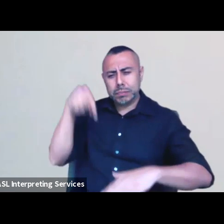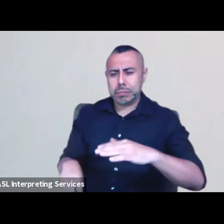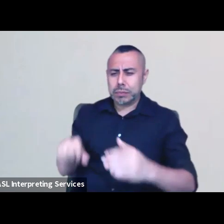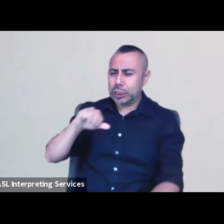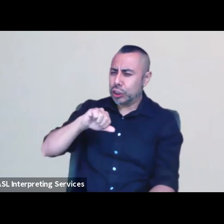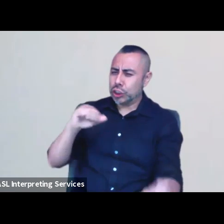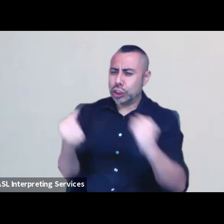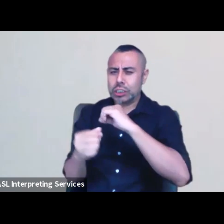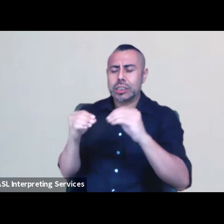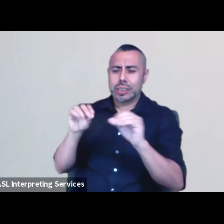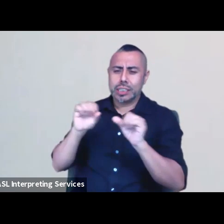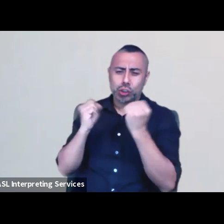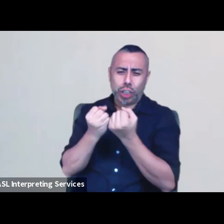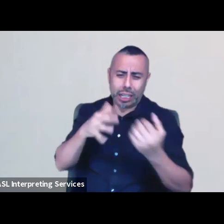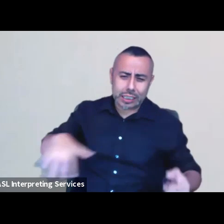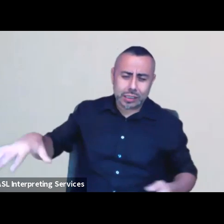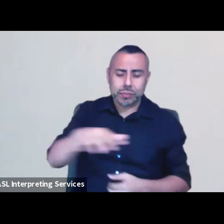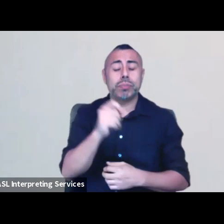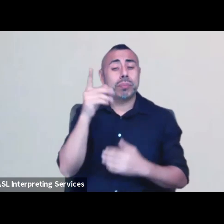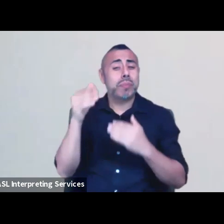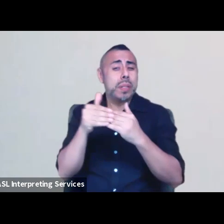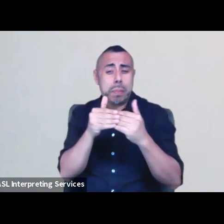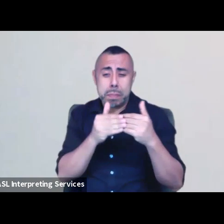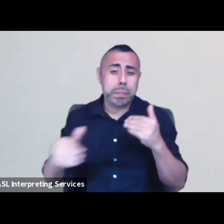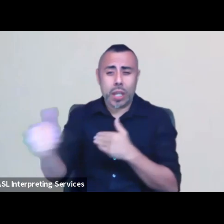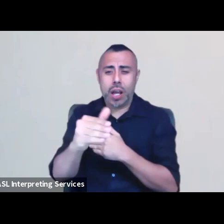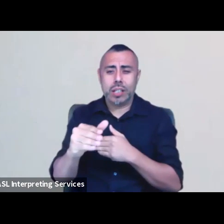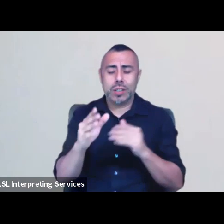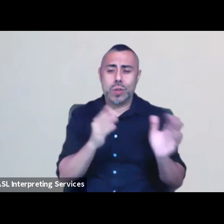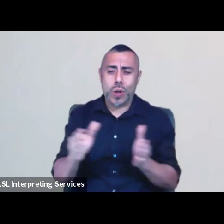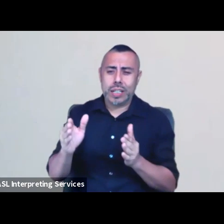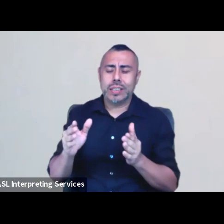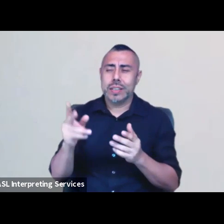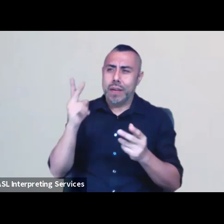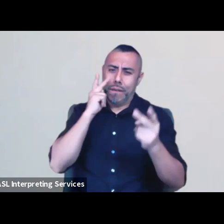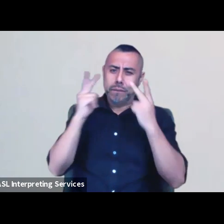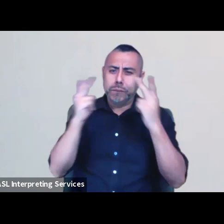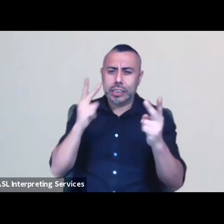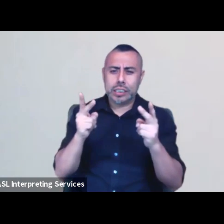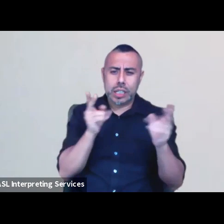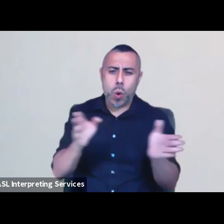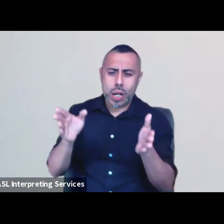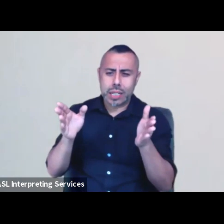"visionary organizing begins by creating images and stories "of the future that help us imagine